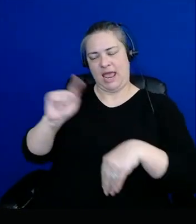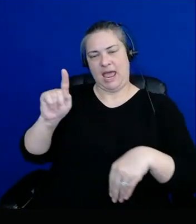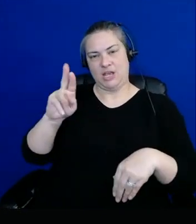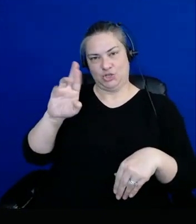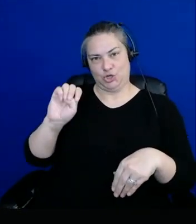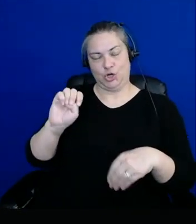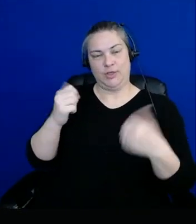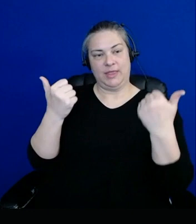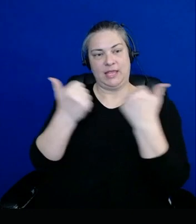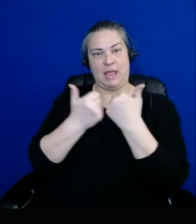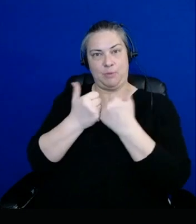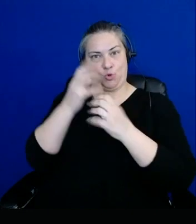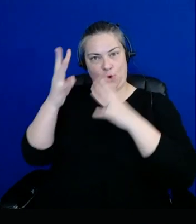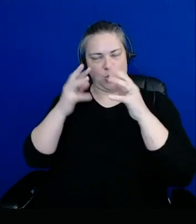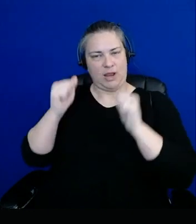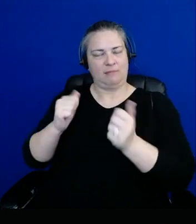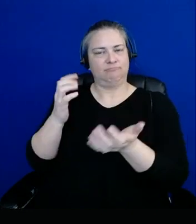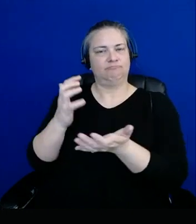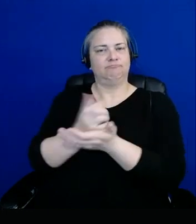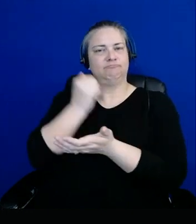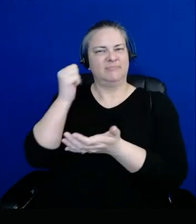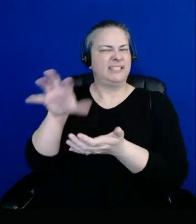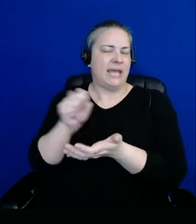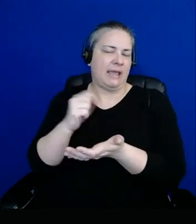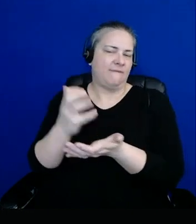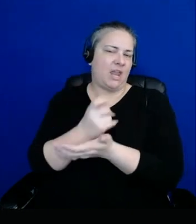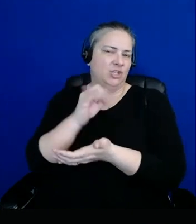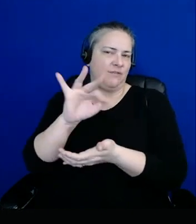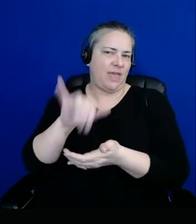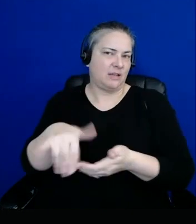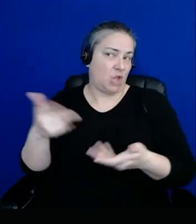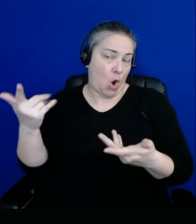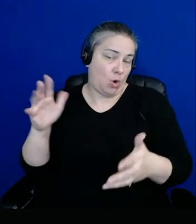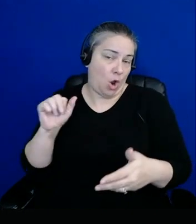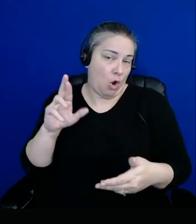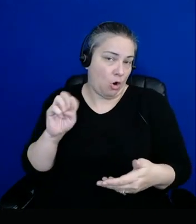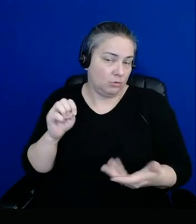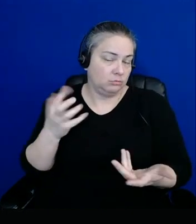that game creators can take advantage, or are already taking advantage.